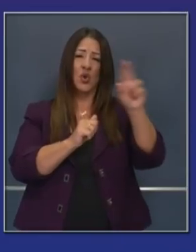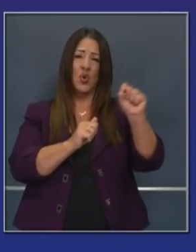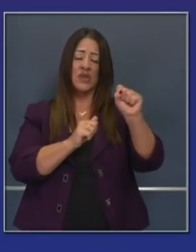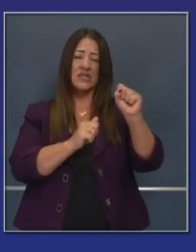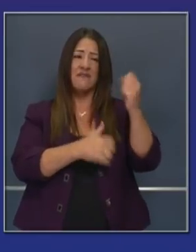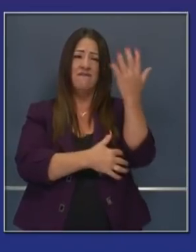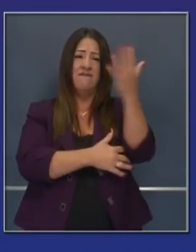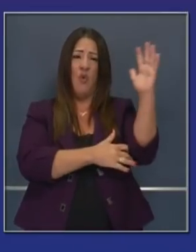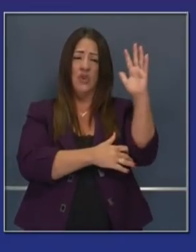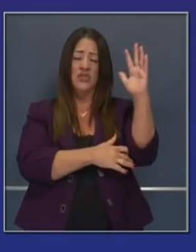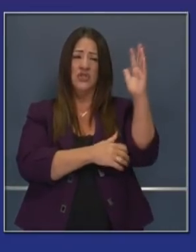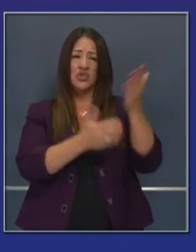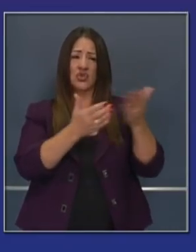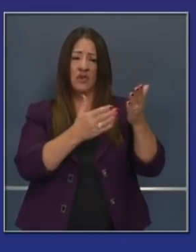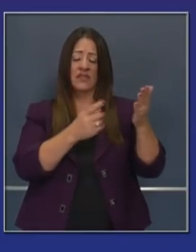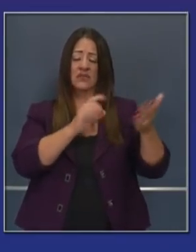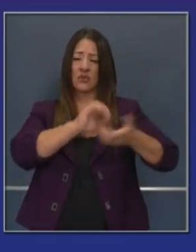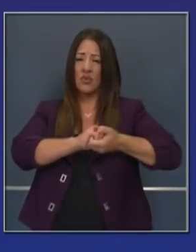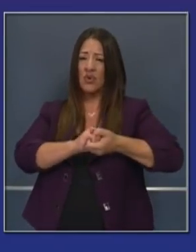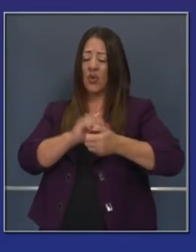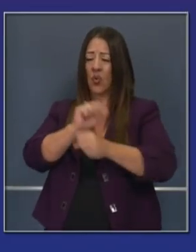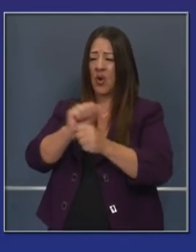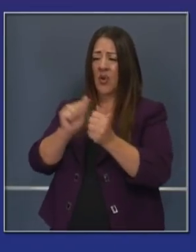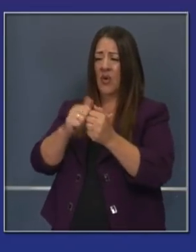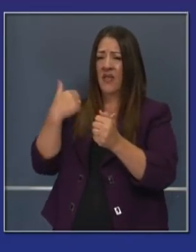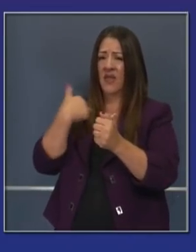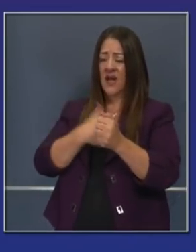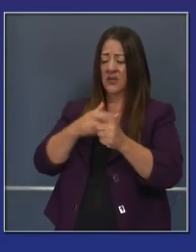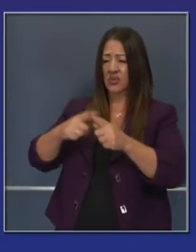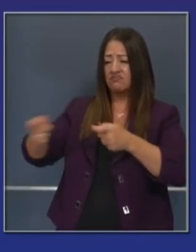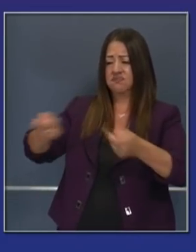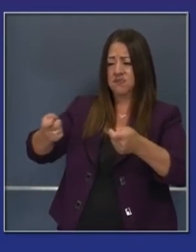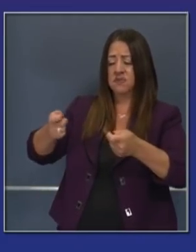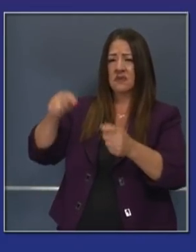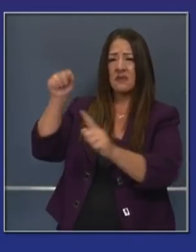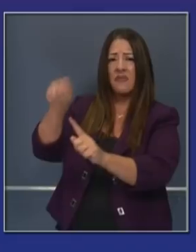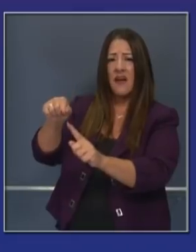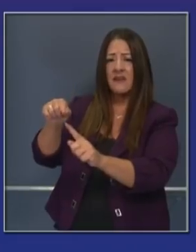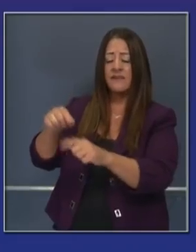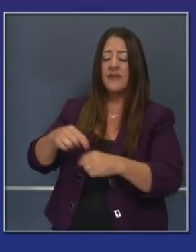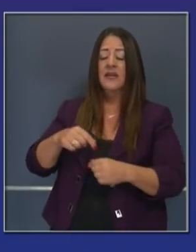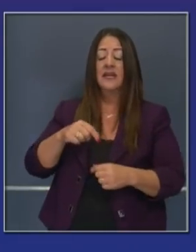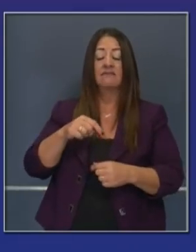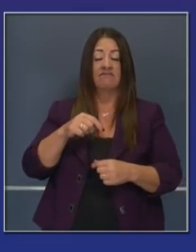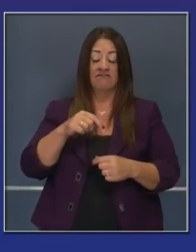CONTAINED, MAKING PROGRESS. IT'S STUBBORN COMPLEX IN PARTNERSHIP WITH THE UNITED